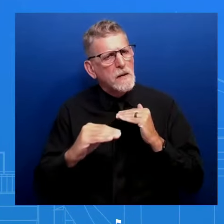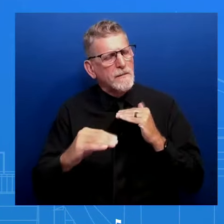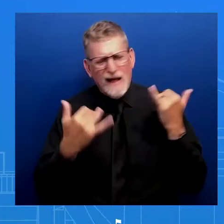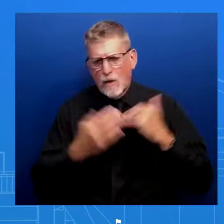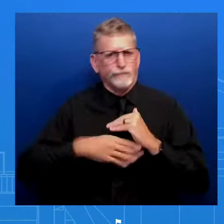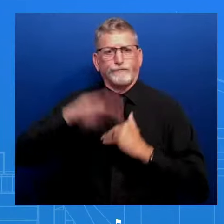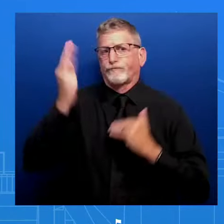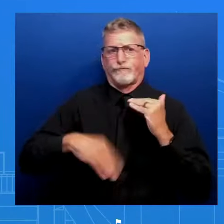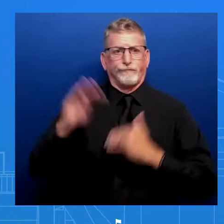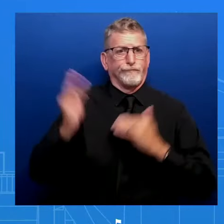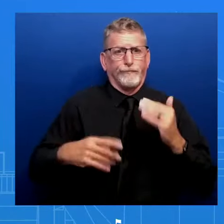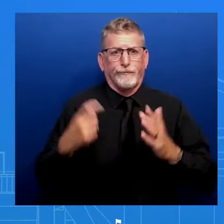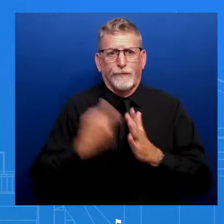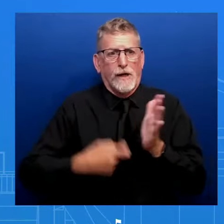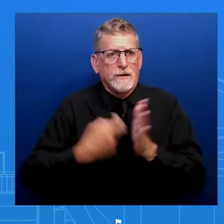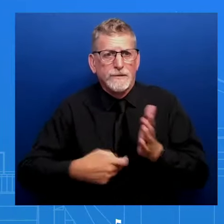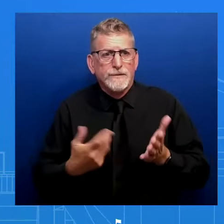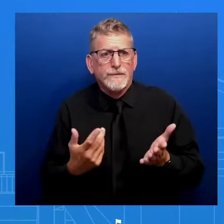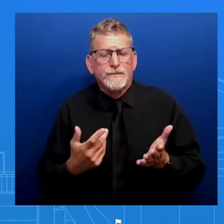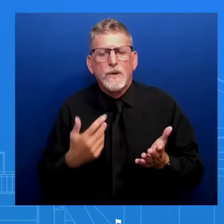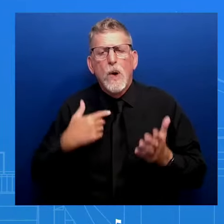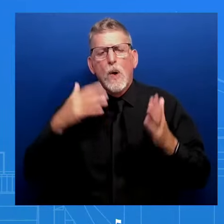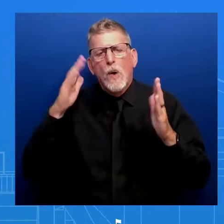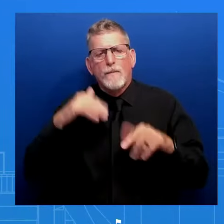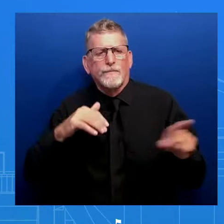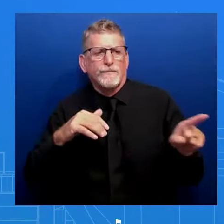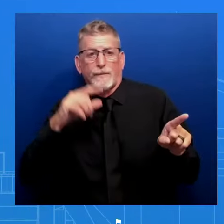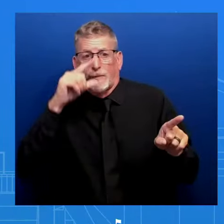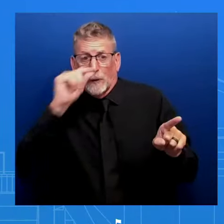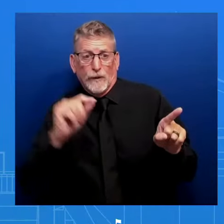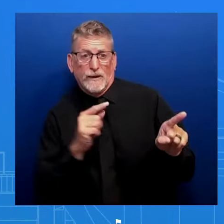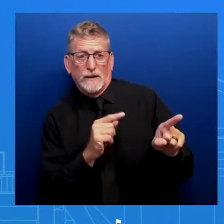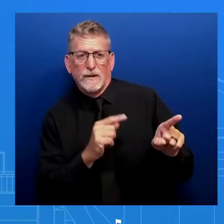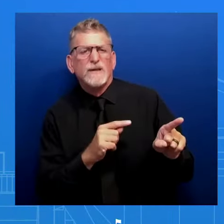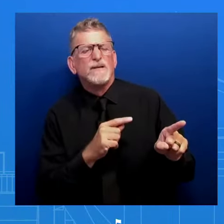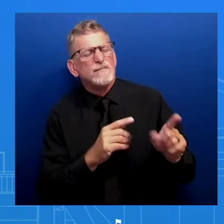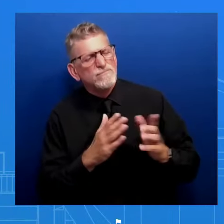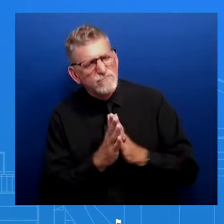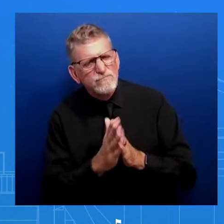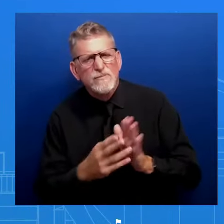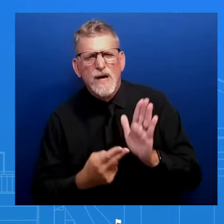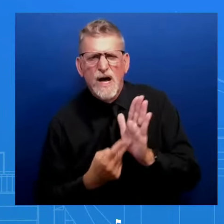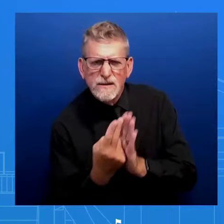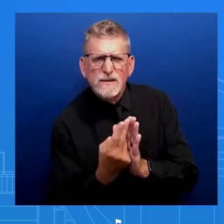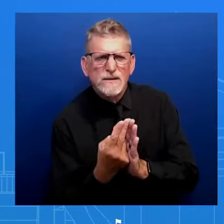about the effect that this is having or could have on them. The Press: So, does that honesty come with a solution as well?